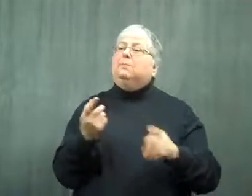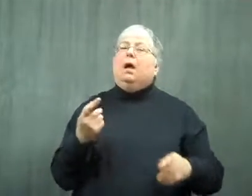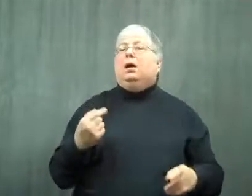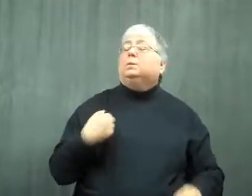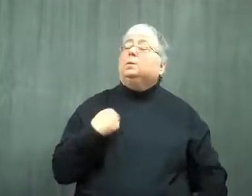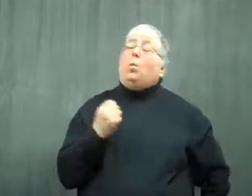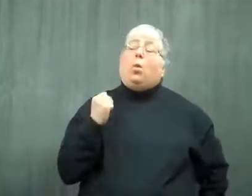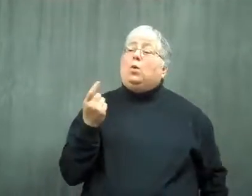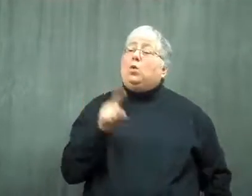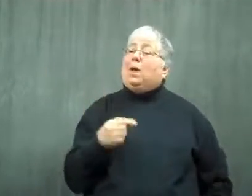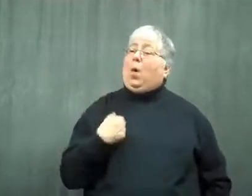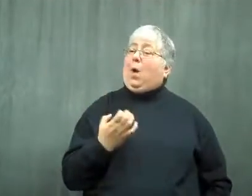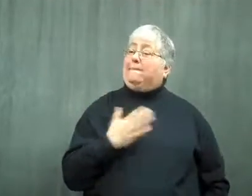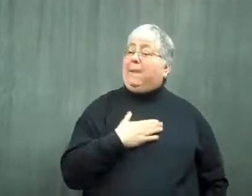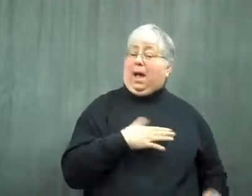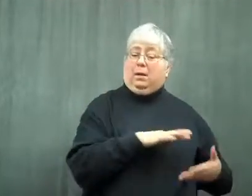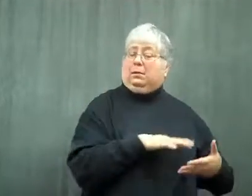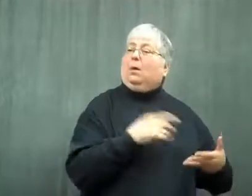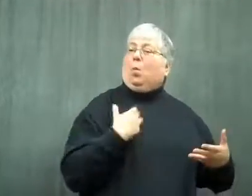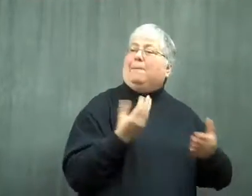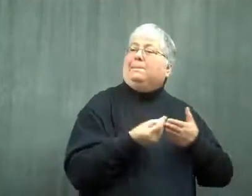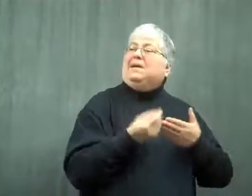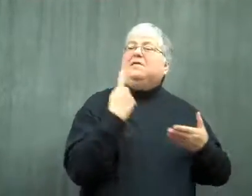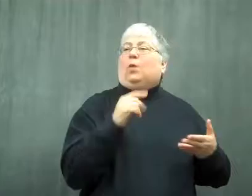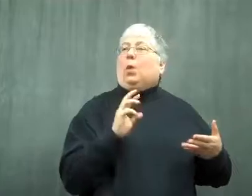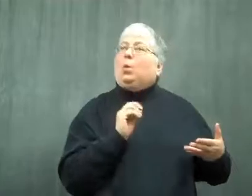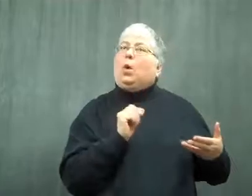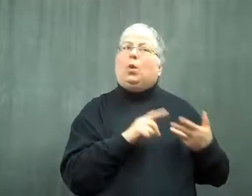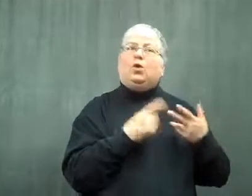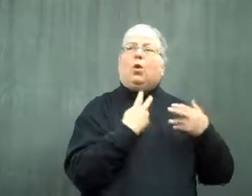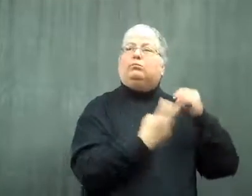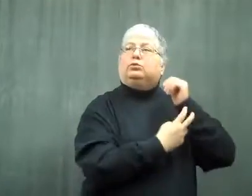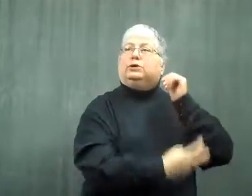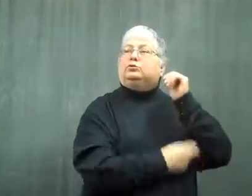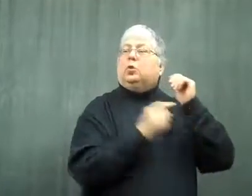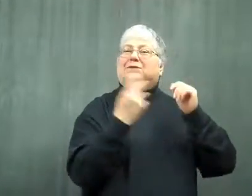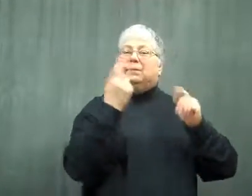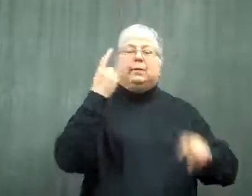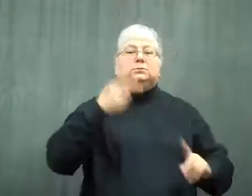Sometimes in order to agree to support a bill, a Congressperson will demand funding for their area, such as for roads or a bridge. Some can be off the wall.